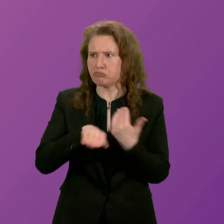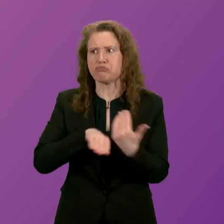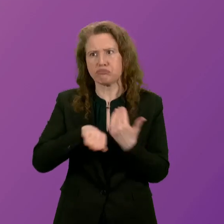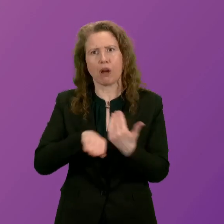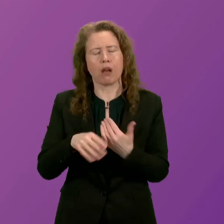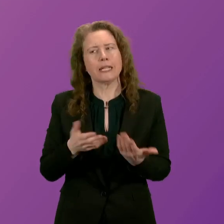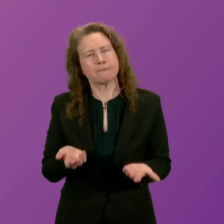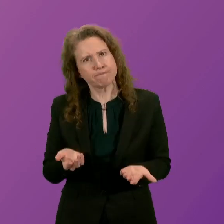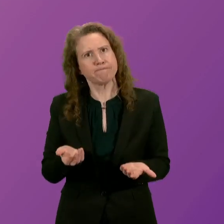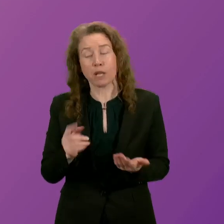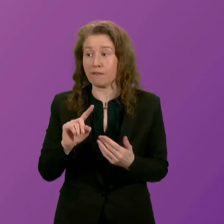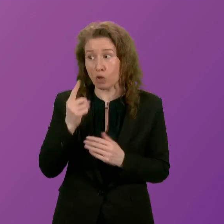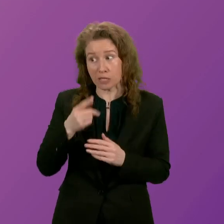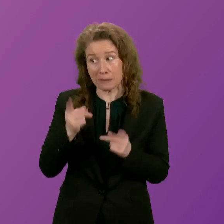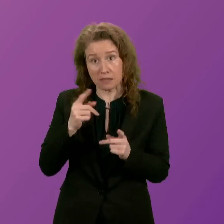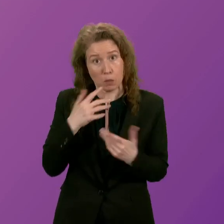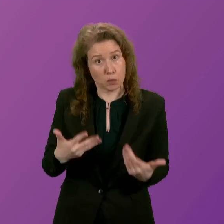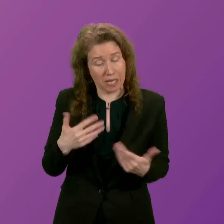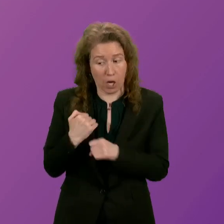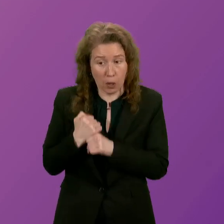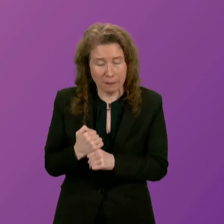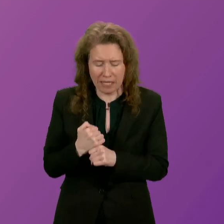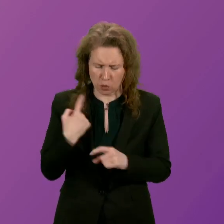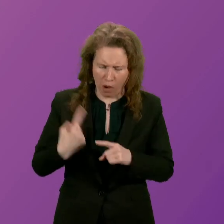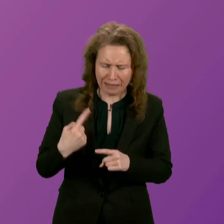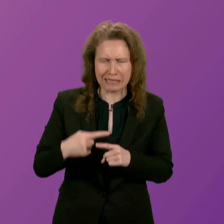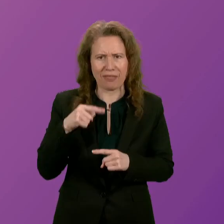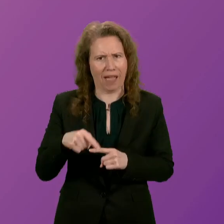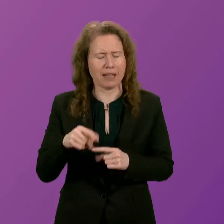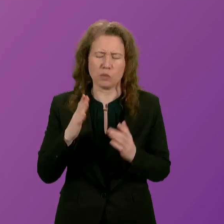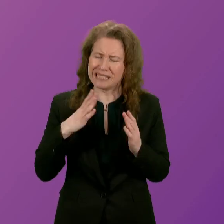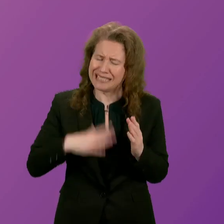Will the First Minister commit today to accelerating that much-needed work